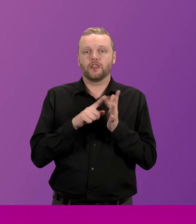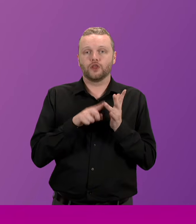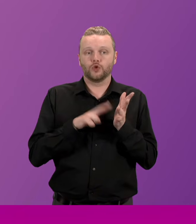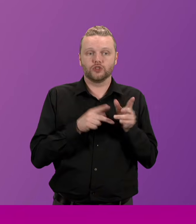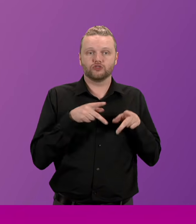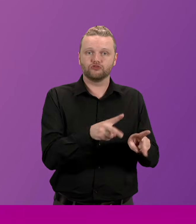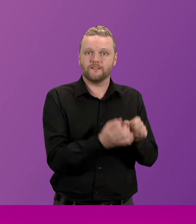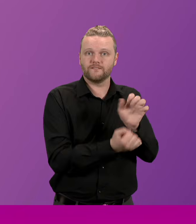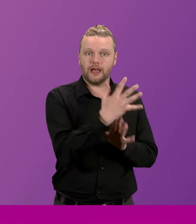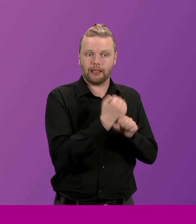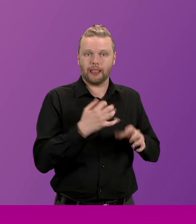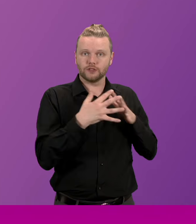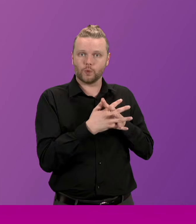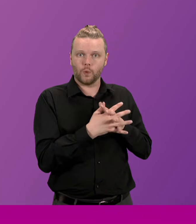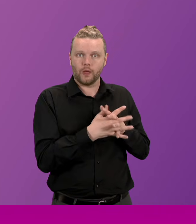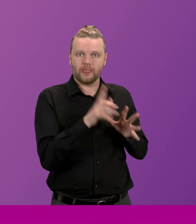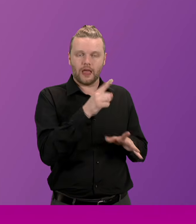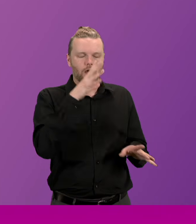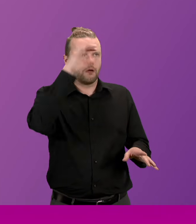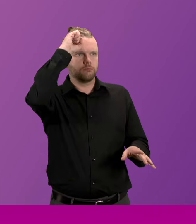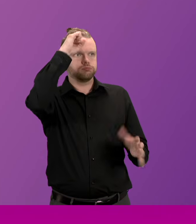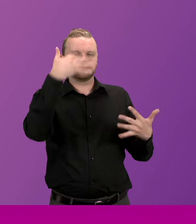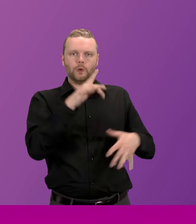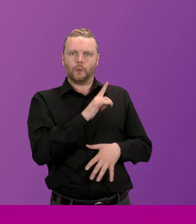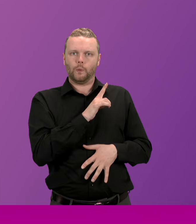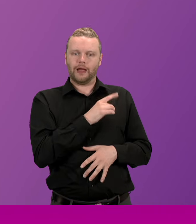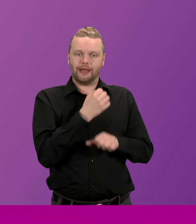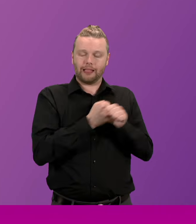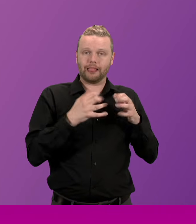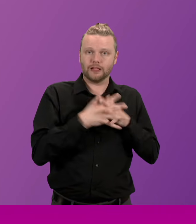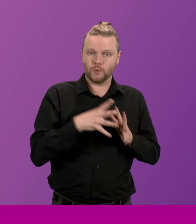we have discussed before, is a stark reminder of why the city of Glasgow needs a well-resourced